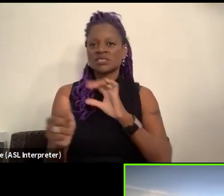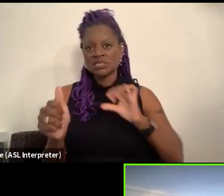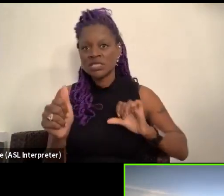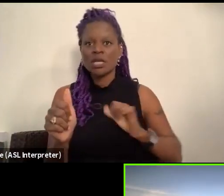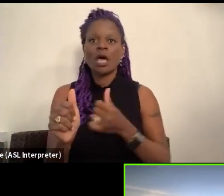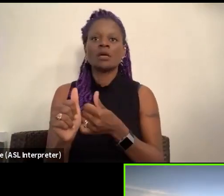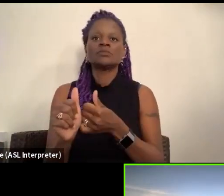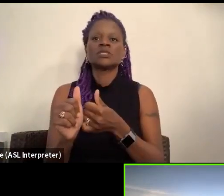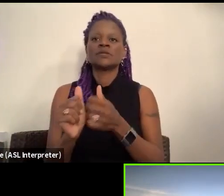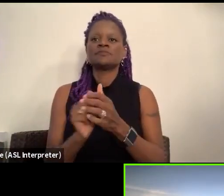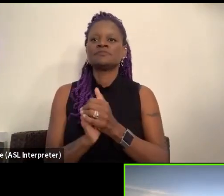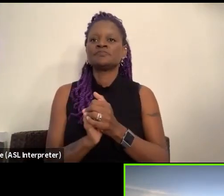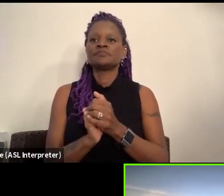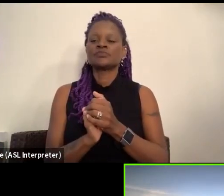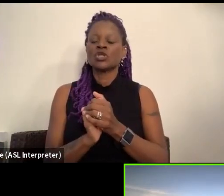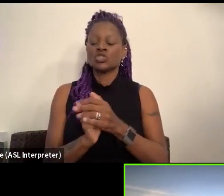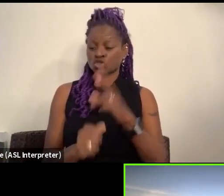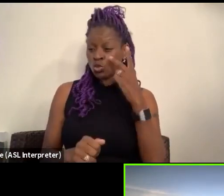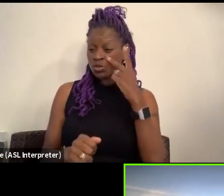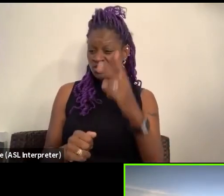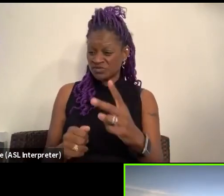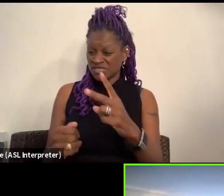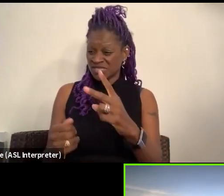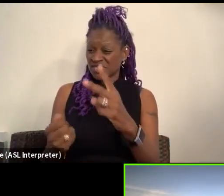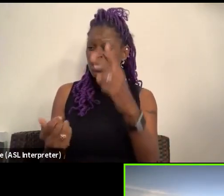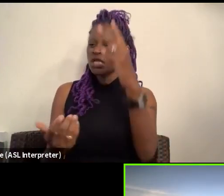After seeing our covid case rate consistently drop over the past two